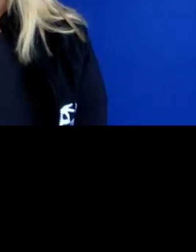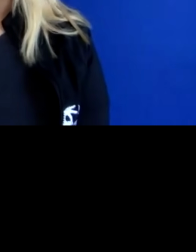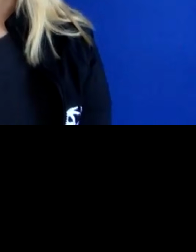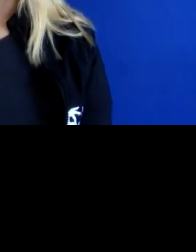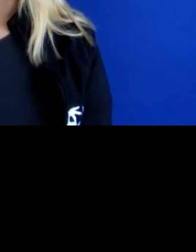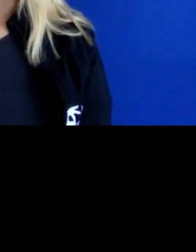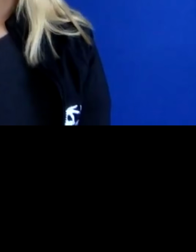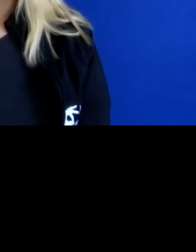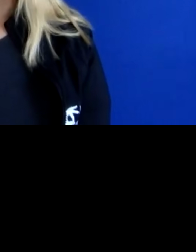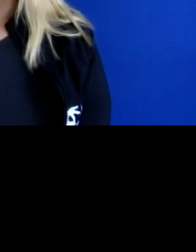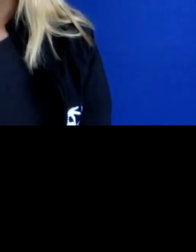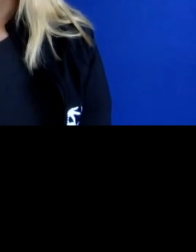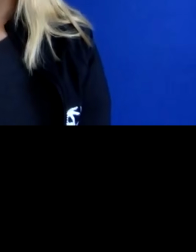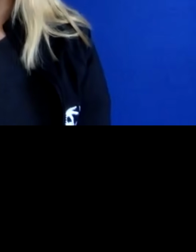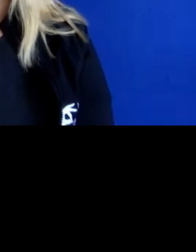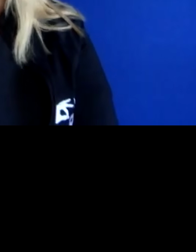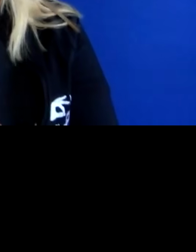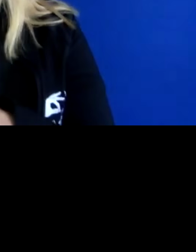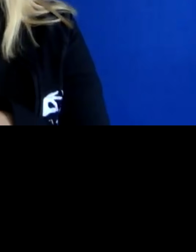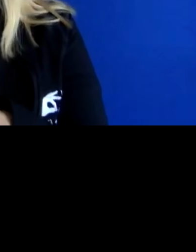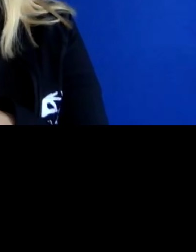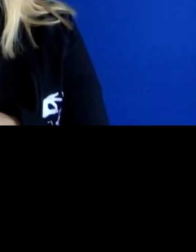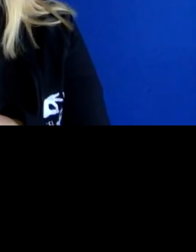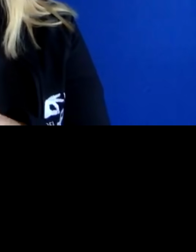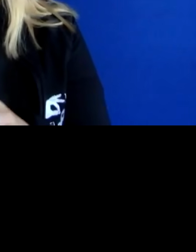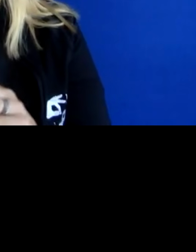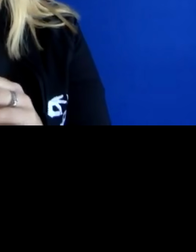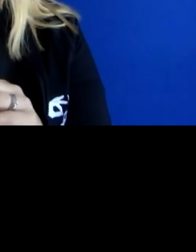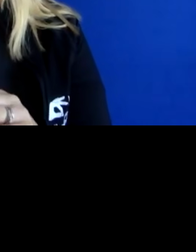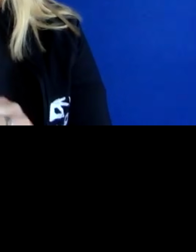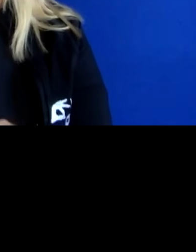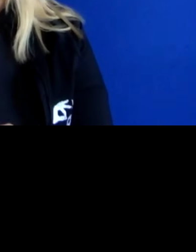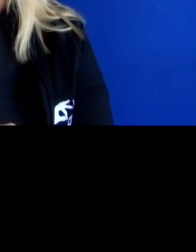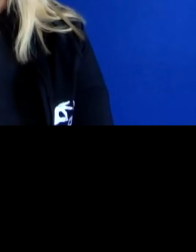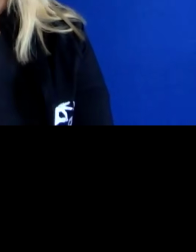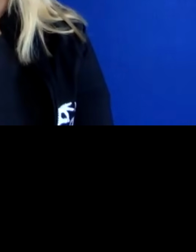It has auto caption generation, which not only generates SRT captions,